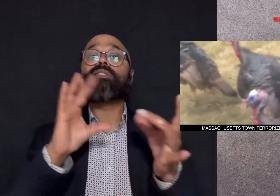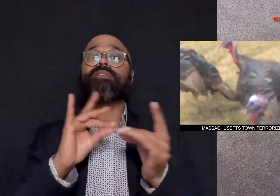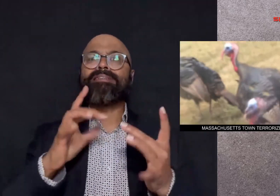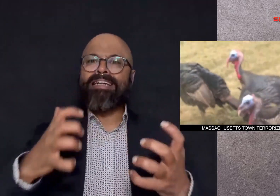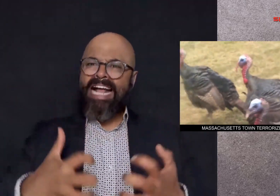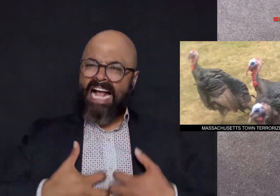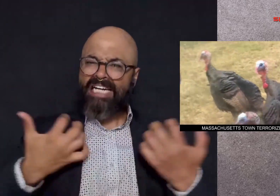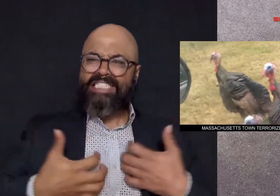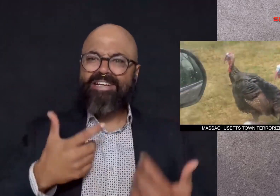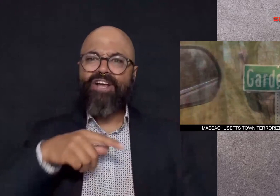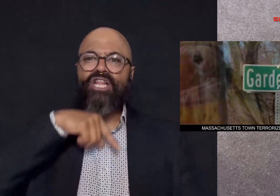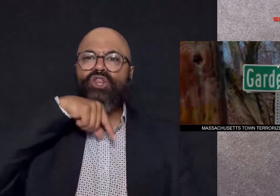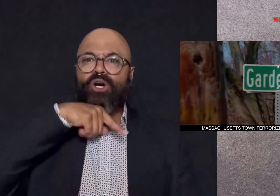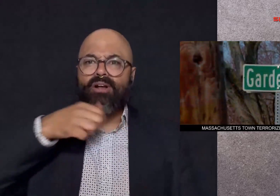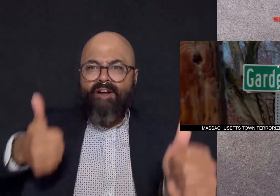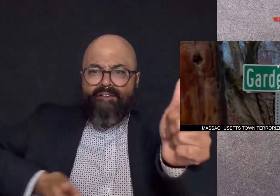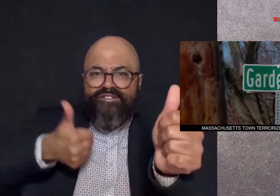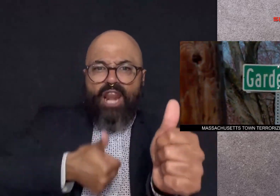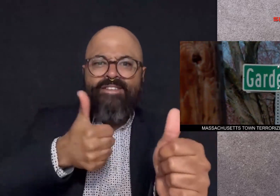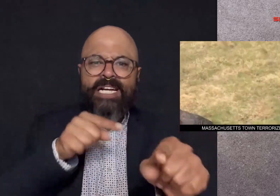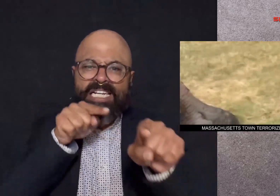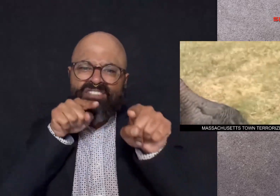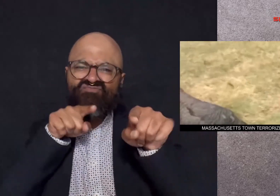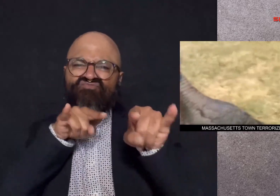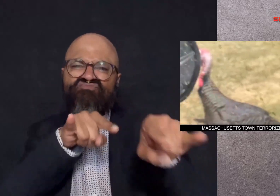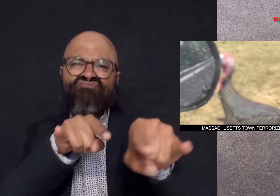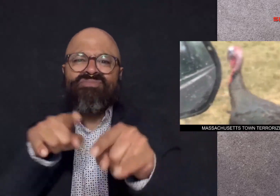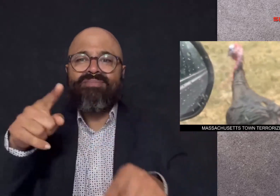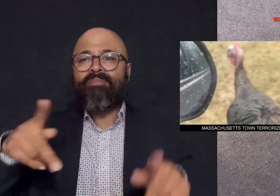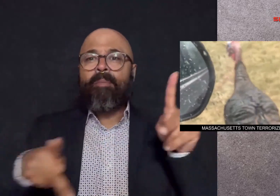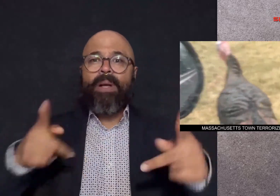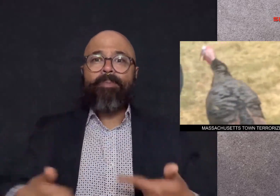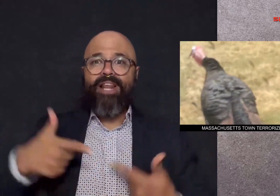police say the aggressive turkeys are following and intimidating residents